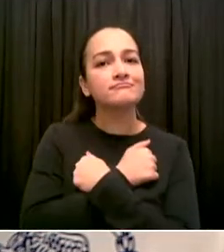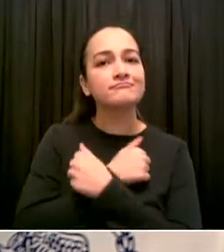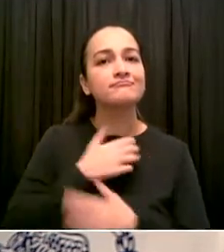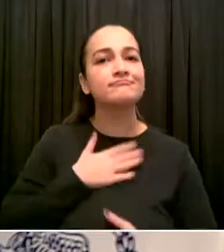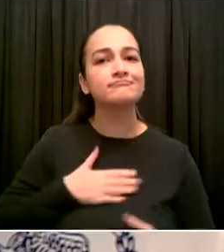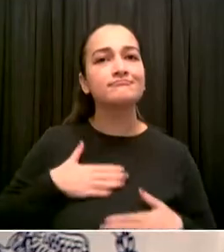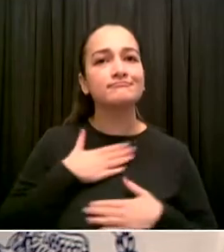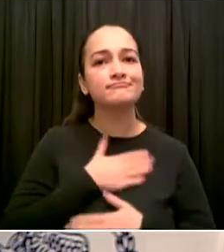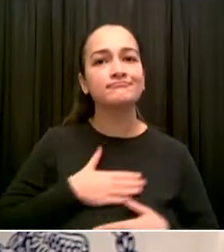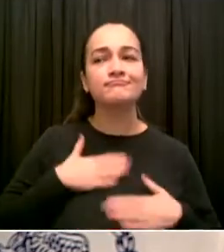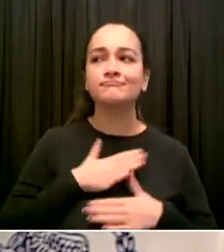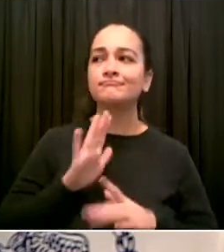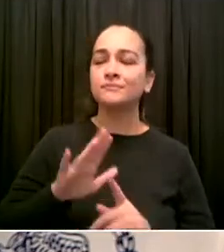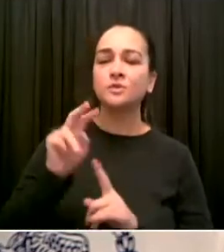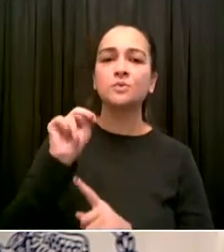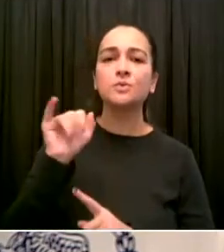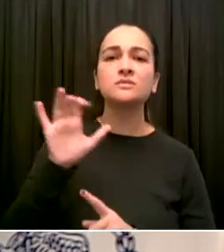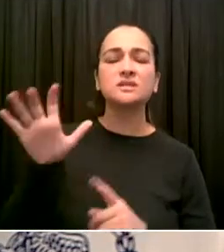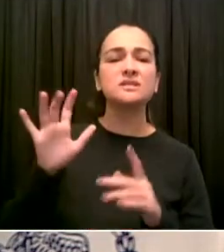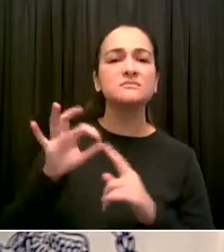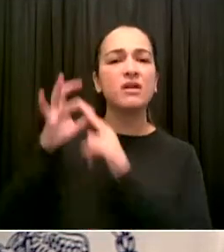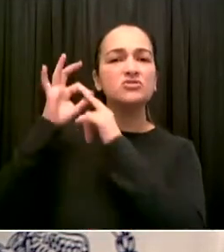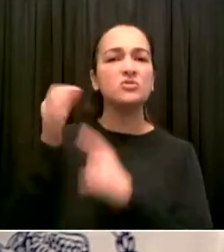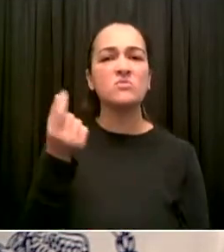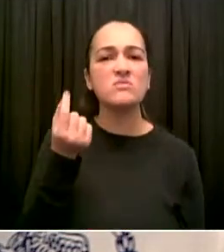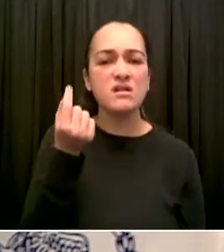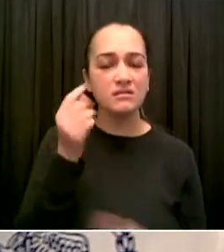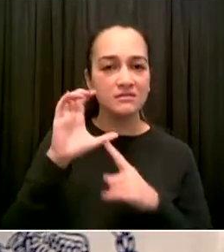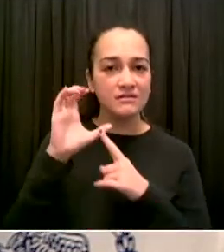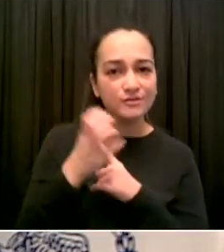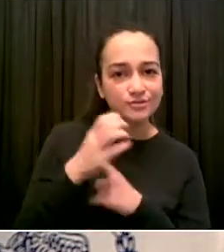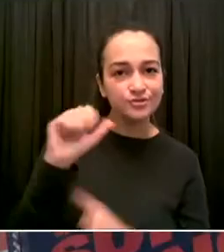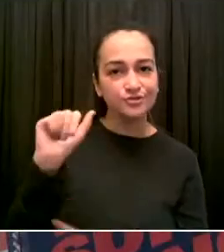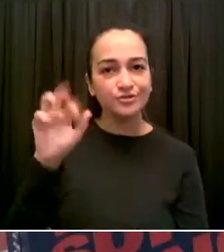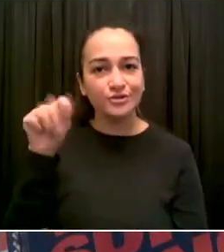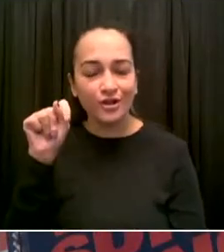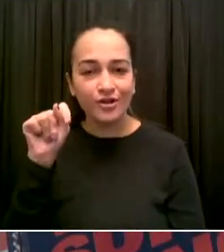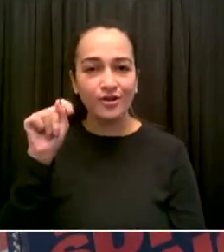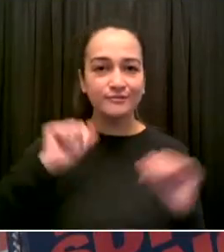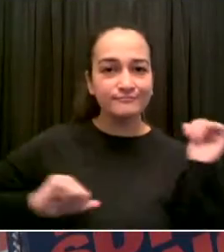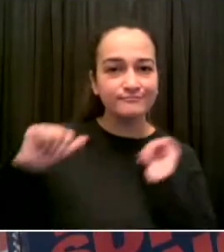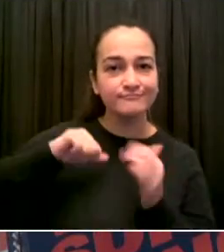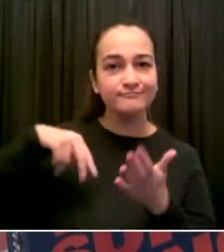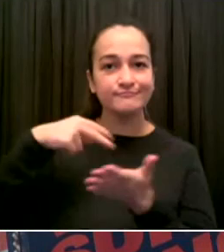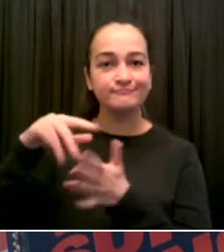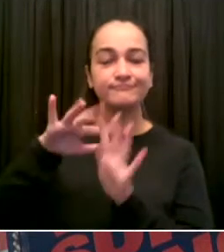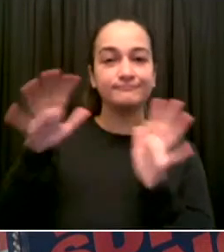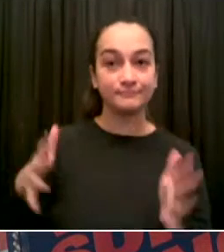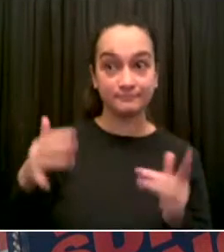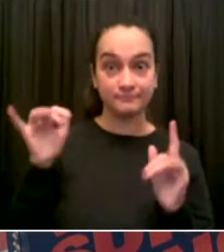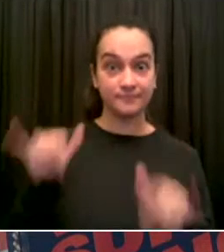ONE OF THE THINGS THAT THE WORLD FEELS ABOUT NEW YORK CITY IS IT IS THE CAPITAL OF ARTS AND CULTURE, AND PEOPLE LOVE